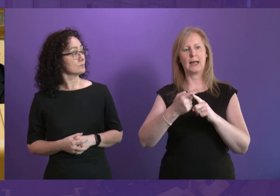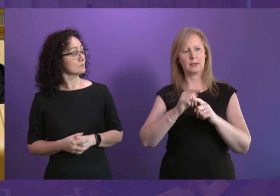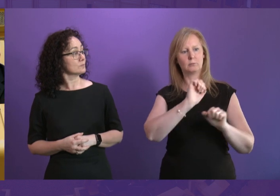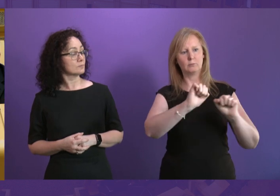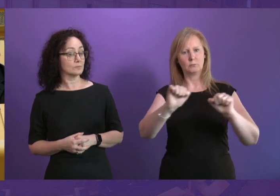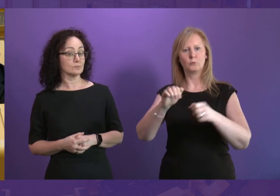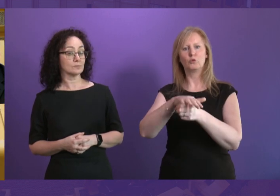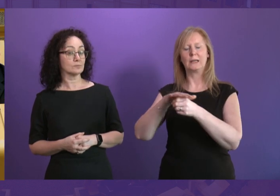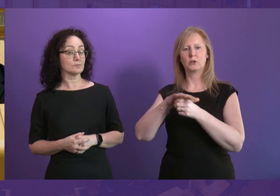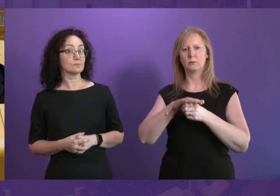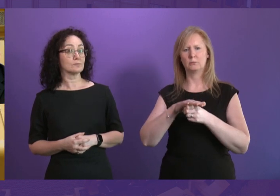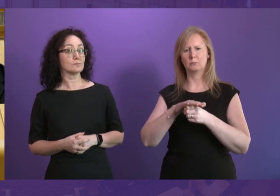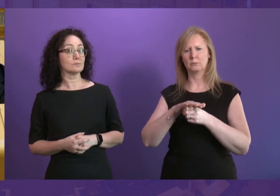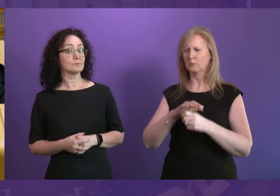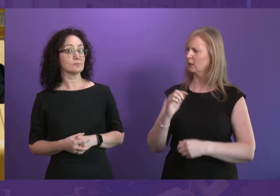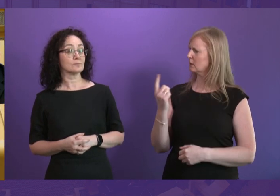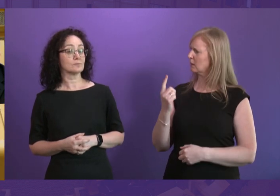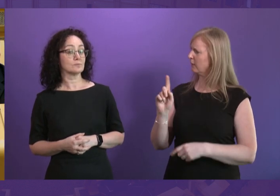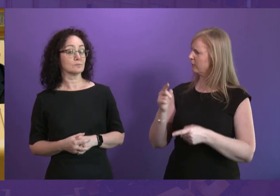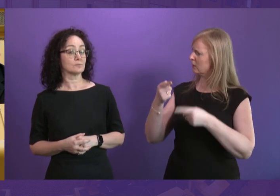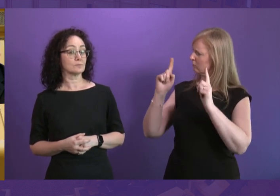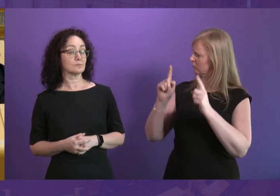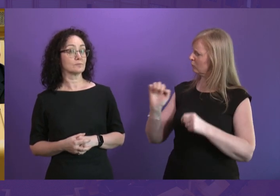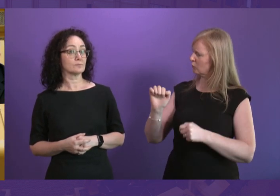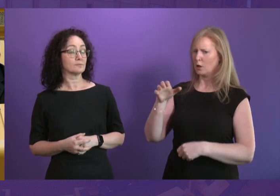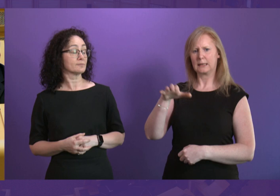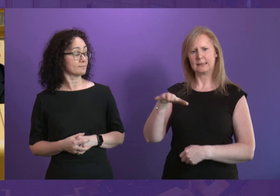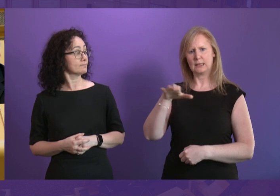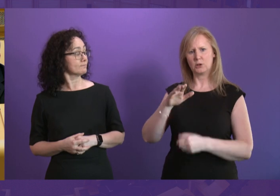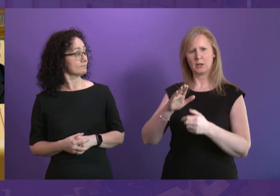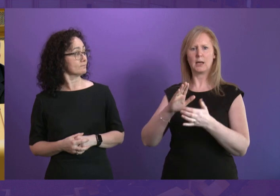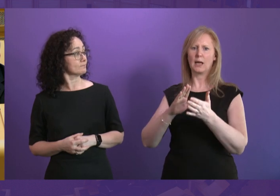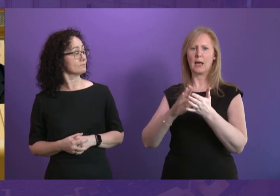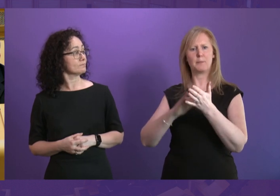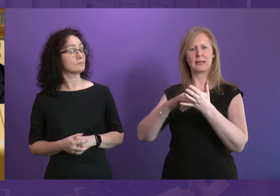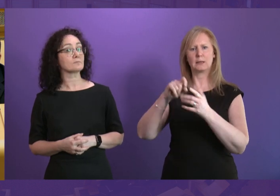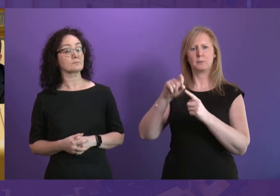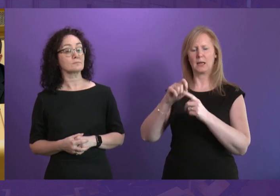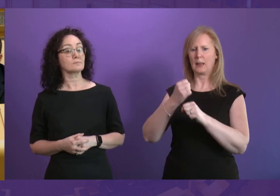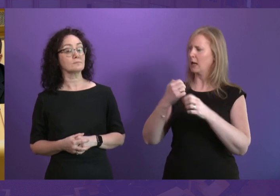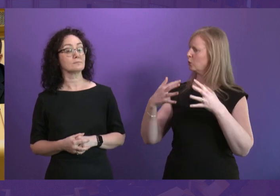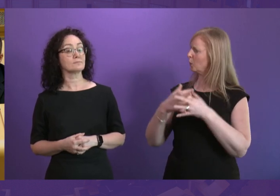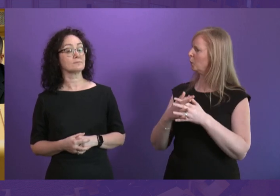What about the First Minister? She is a constituency MSP in Glasgow, so what is her view? If, as